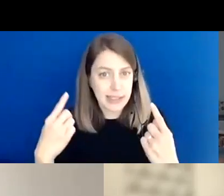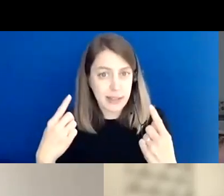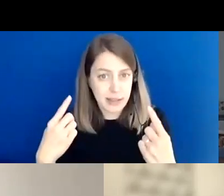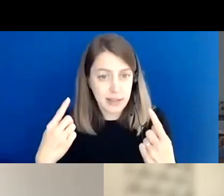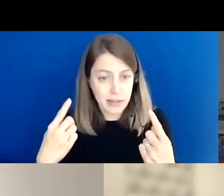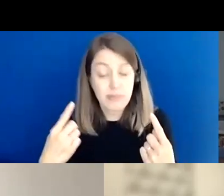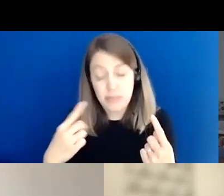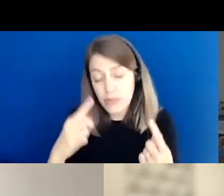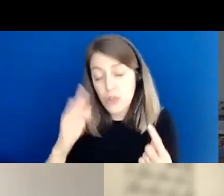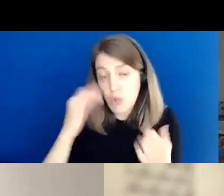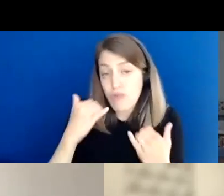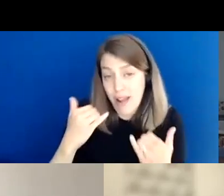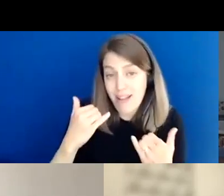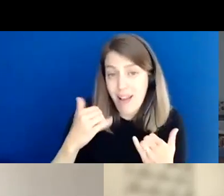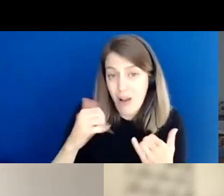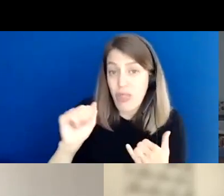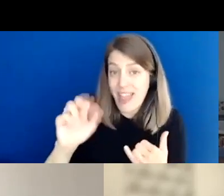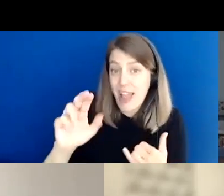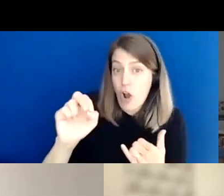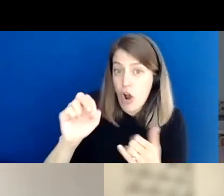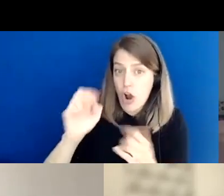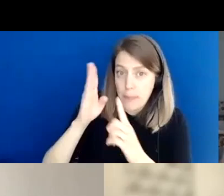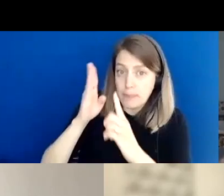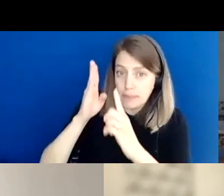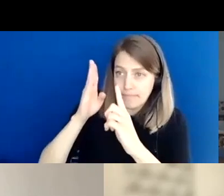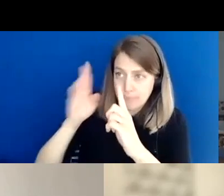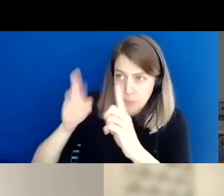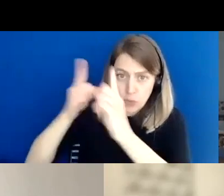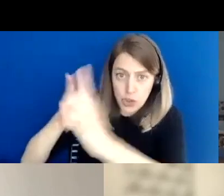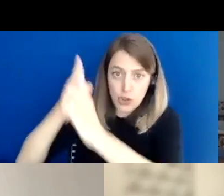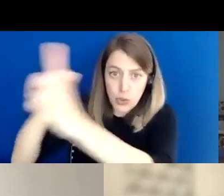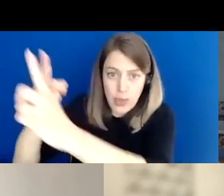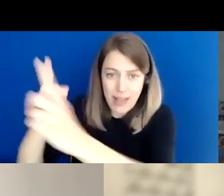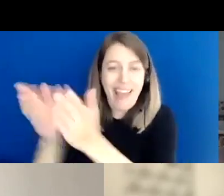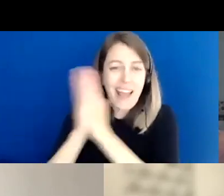They did ask the full court to hear it. We don't know what will happen.